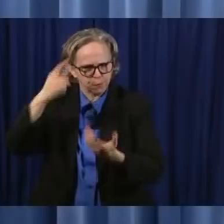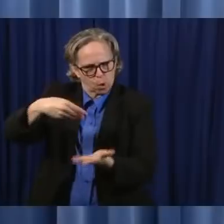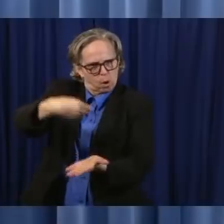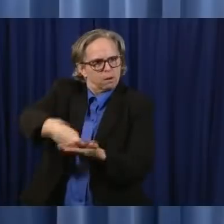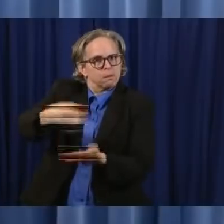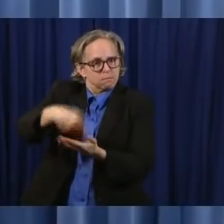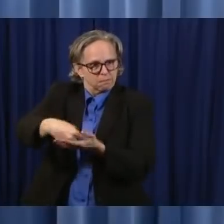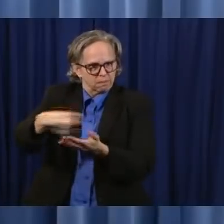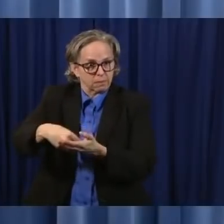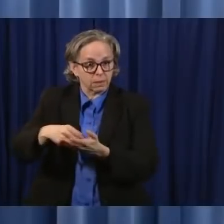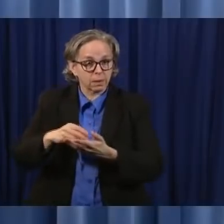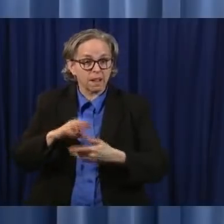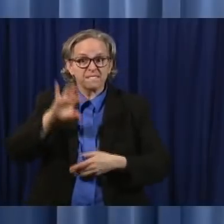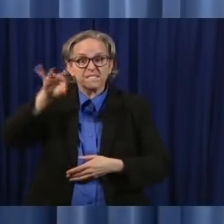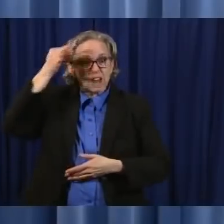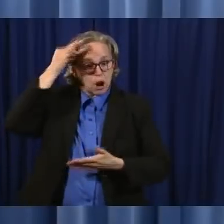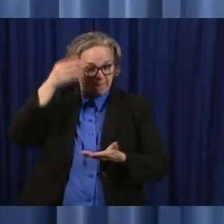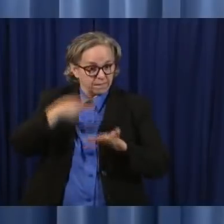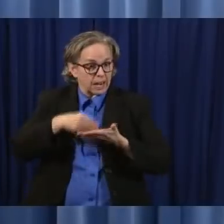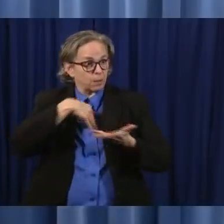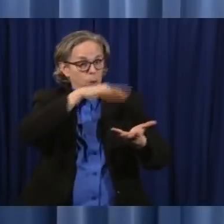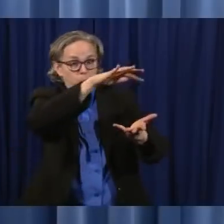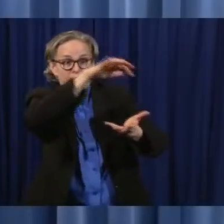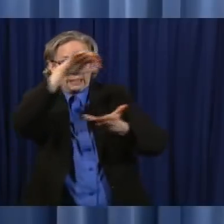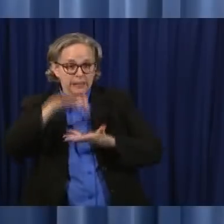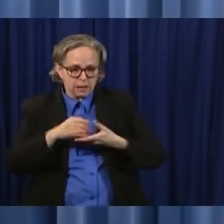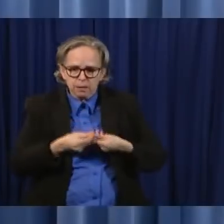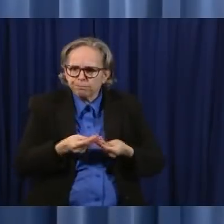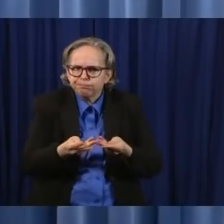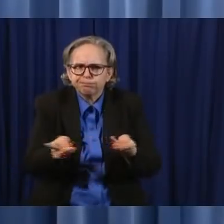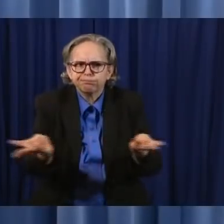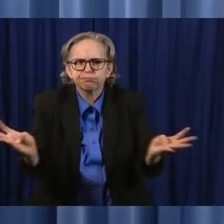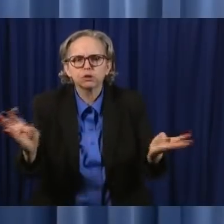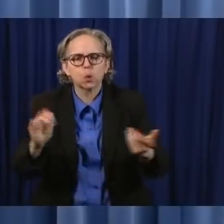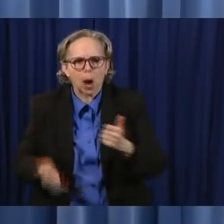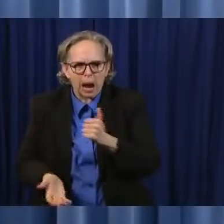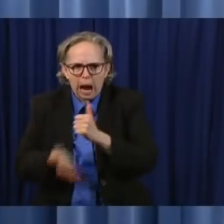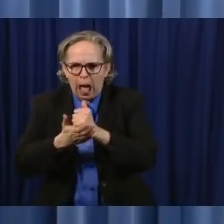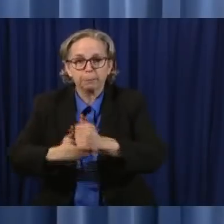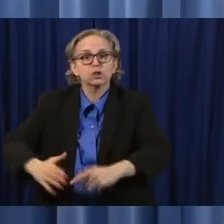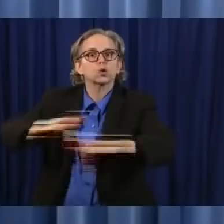LOCAL LAW ENFORCEMENT VERBOSE PROMOTION AND PAROLE OFFICERS, LOCAL COURTS, VICTIM SERVICE'S IS AN ADULT AND JUVENILE CORRECTION AGENCIES.